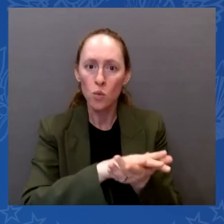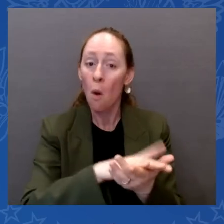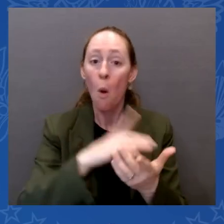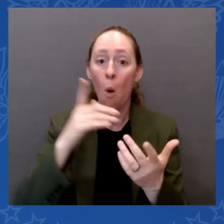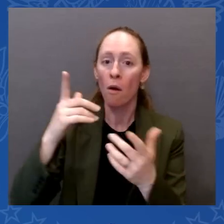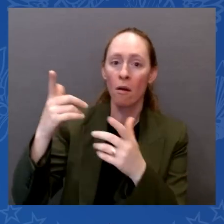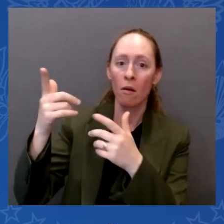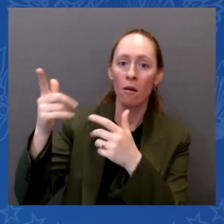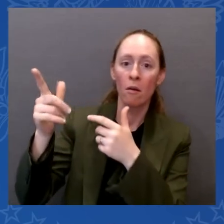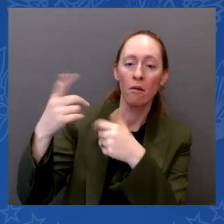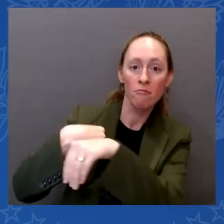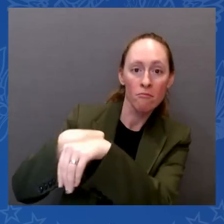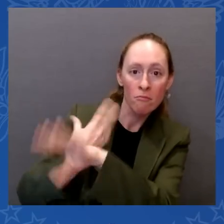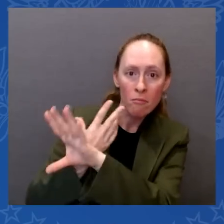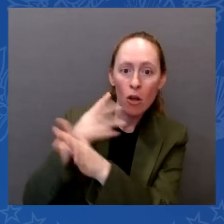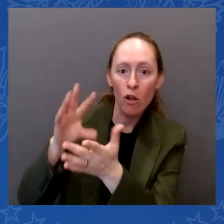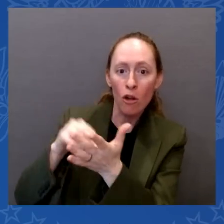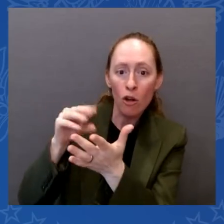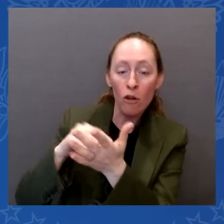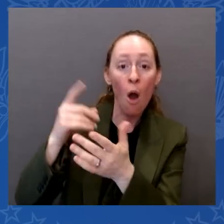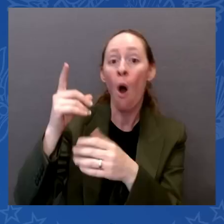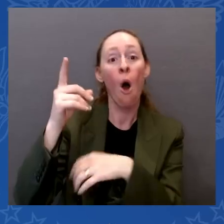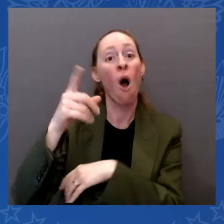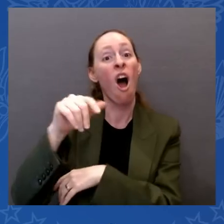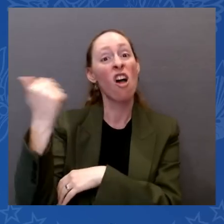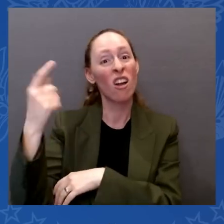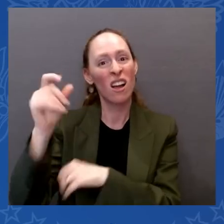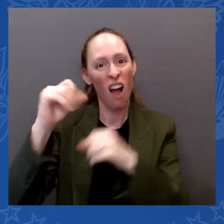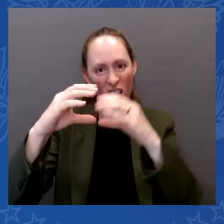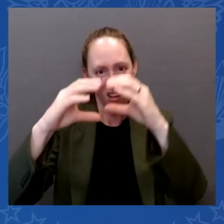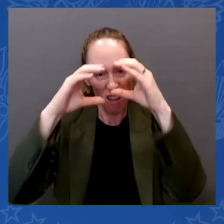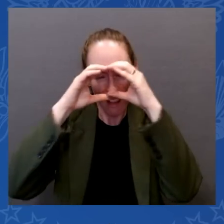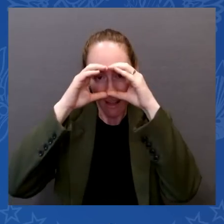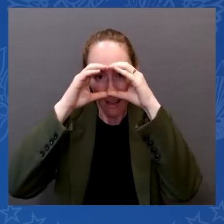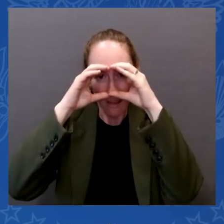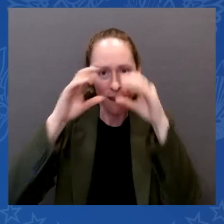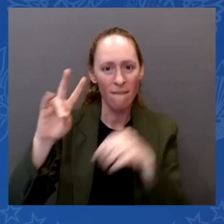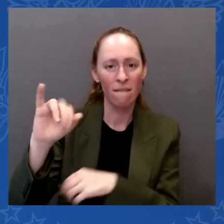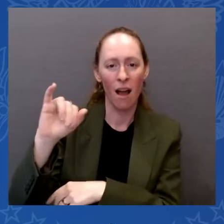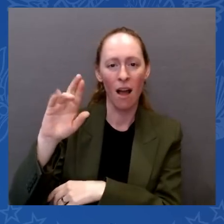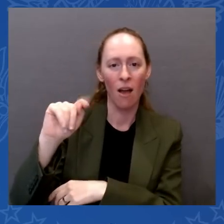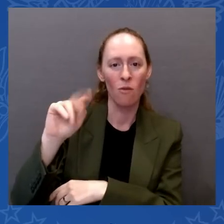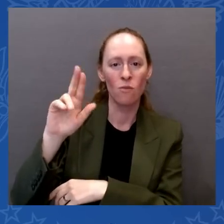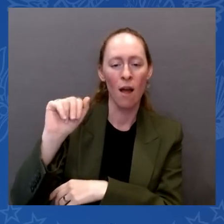for roads, bridges, airports; and to wire electrical boxes for electric vehicle charging stations.